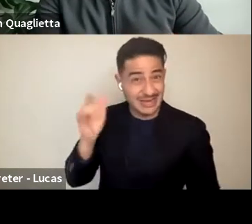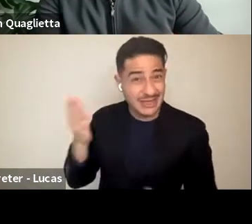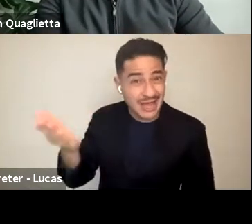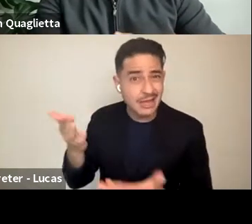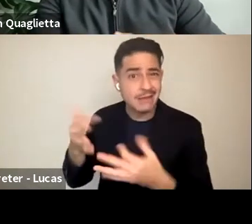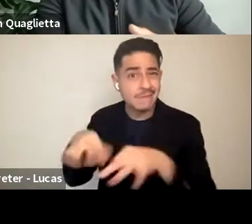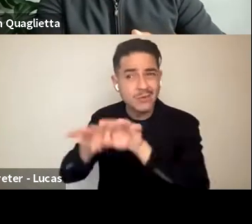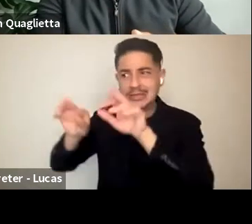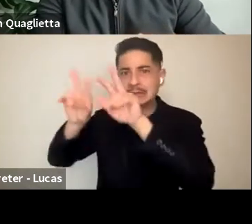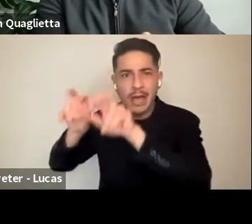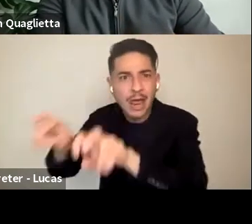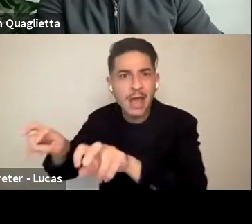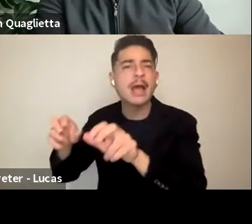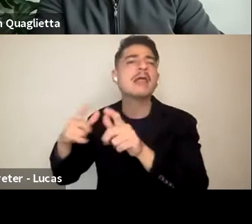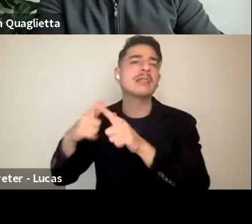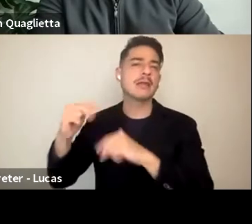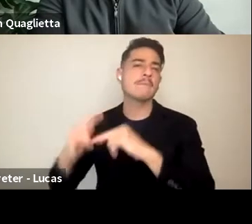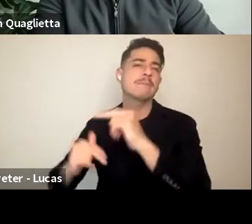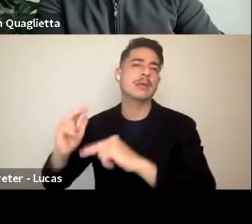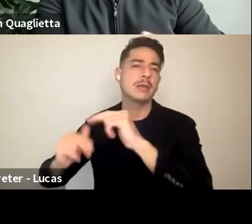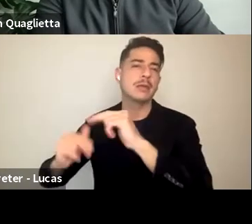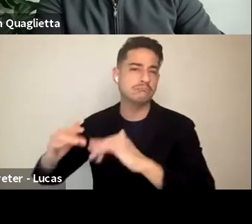plan. Right. Yeah. I like that a lot. Ulli.